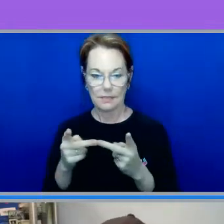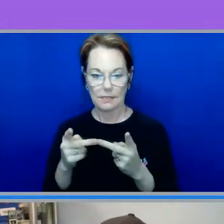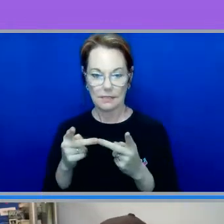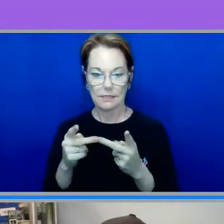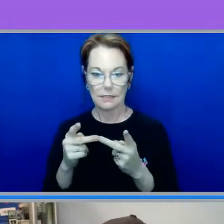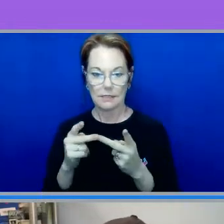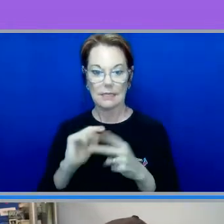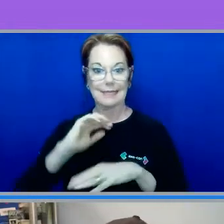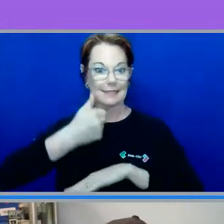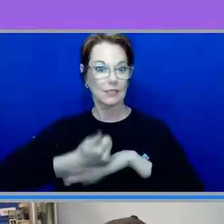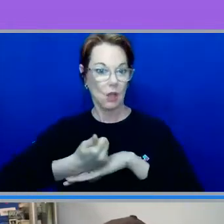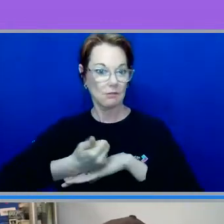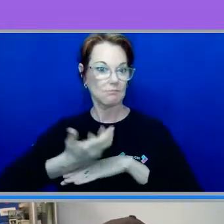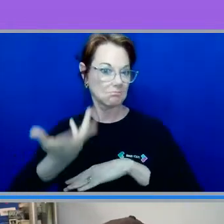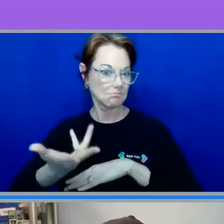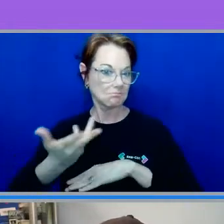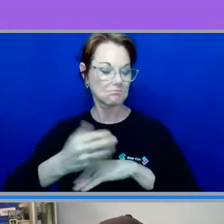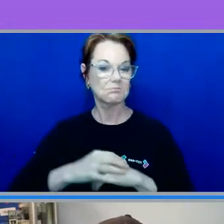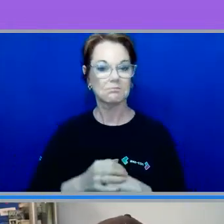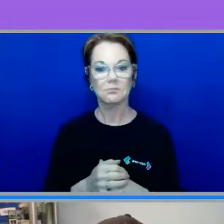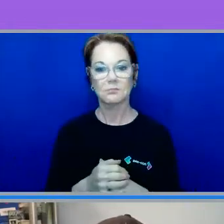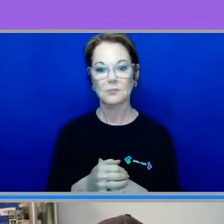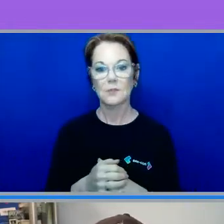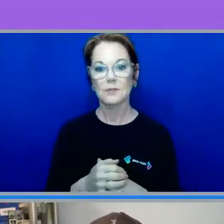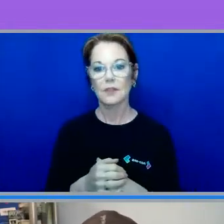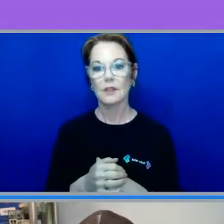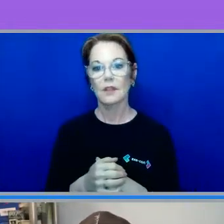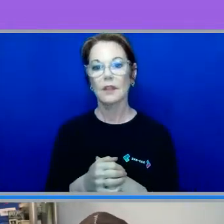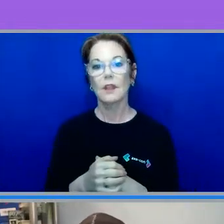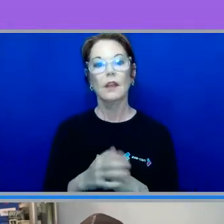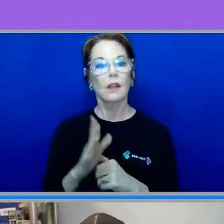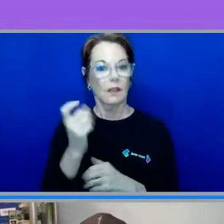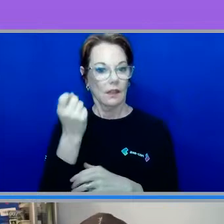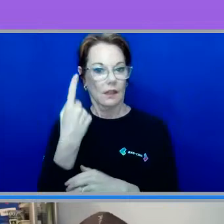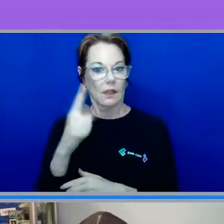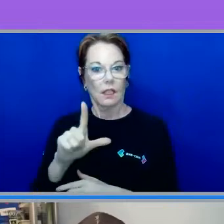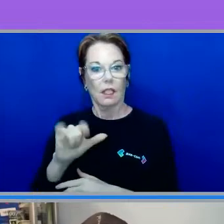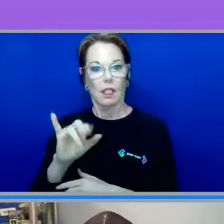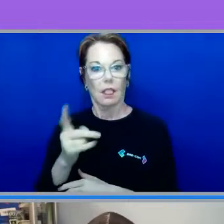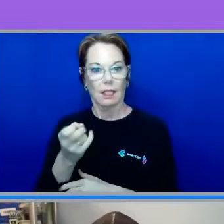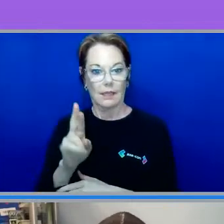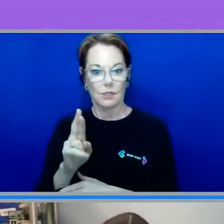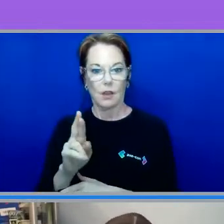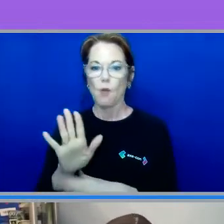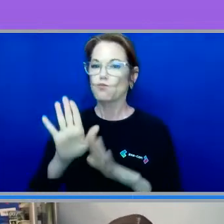install it from there. Now while